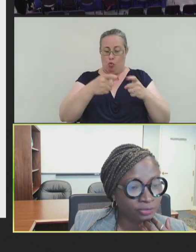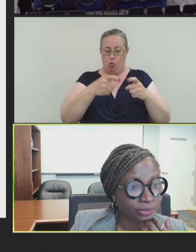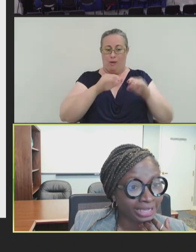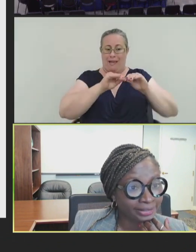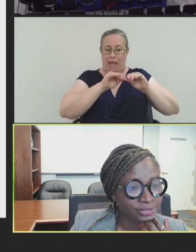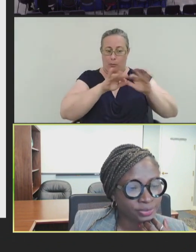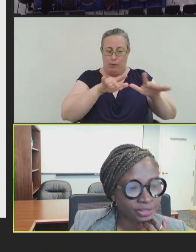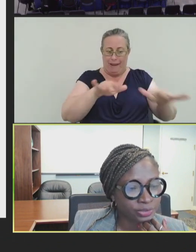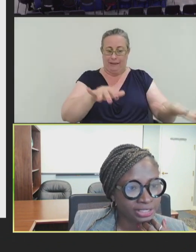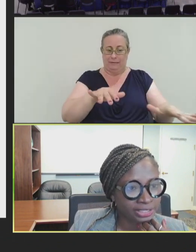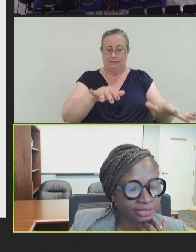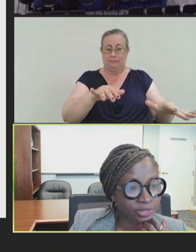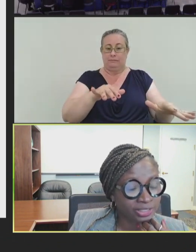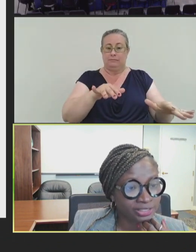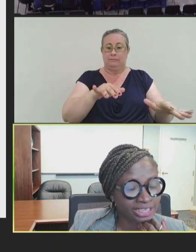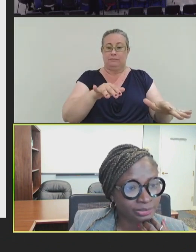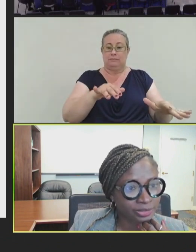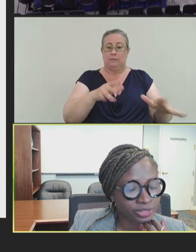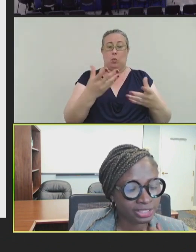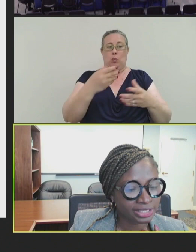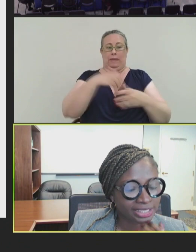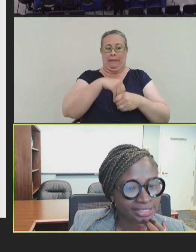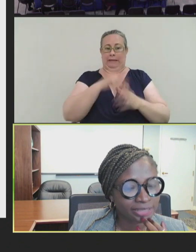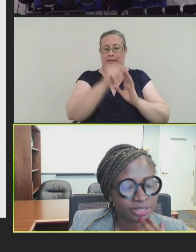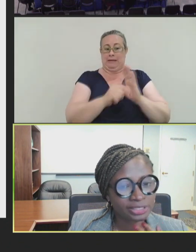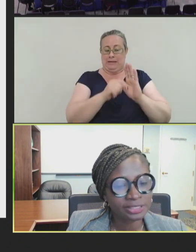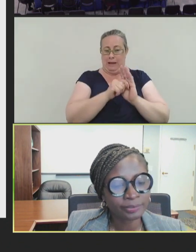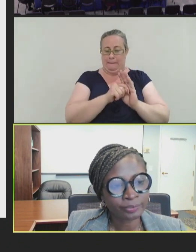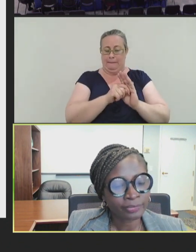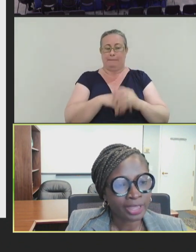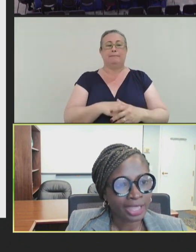of the magnitude that we did within the time that we did. Next slide, please.